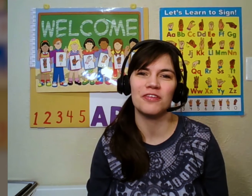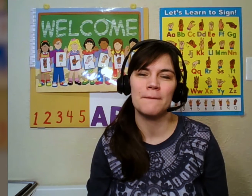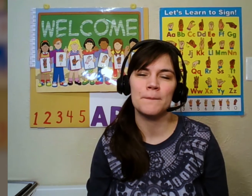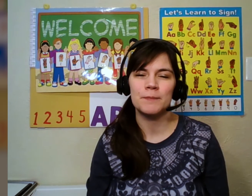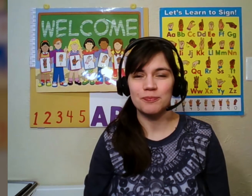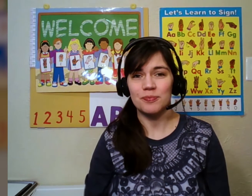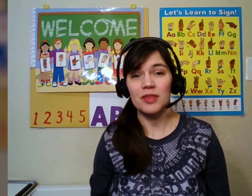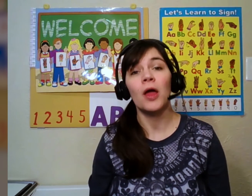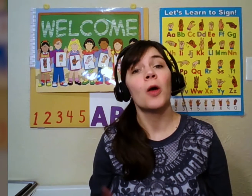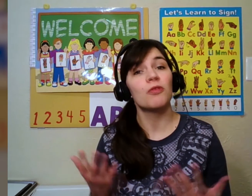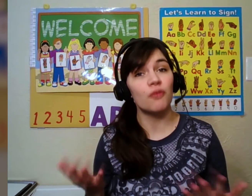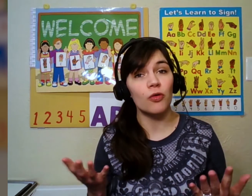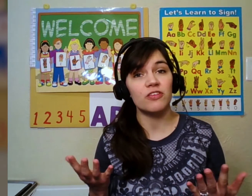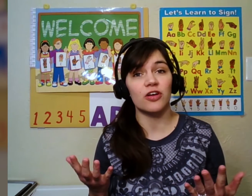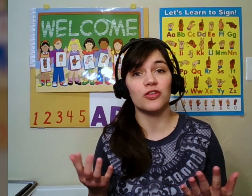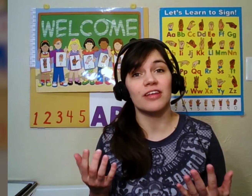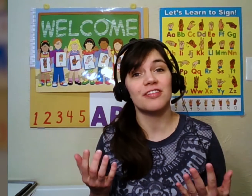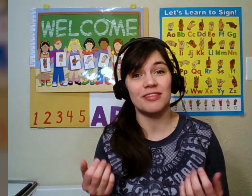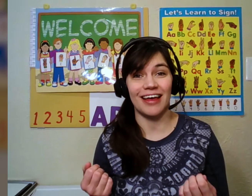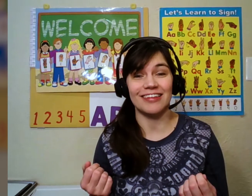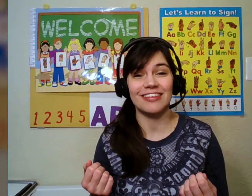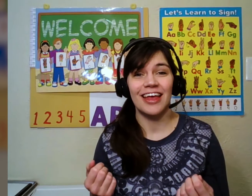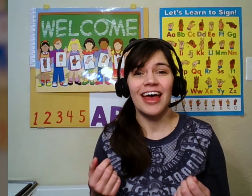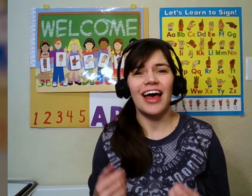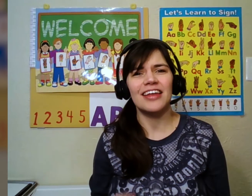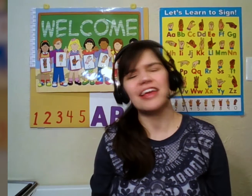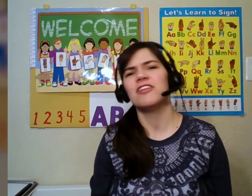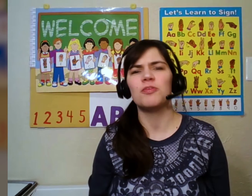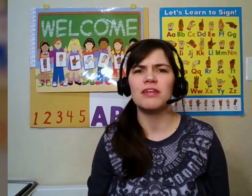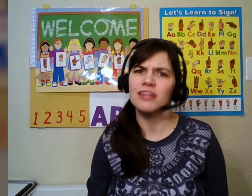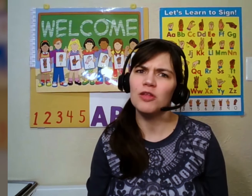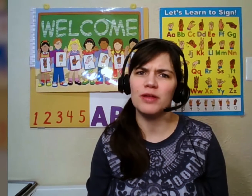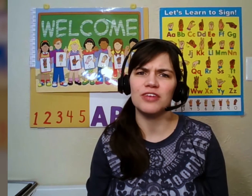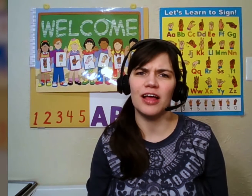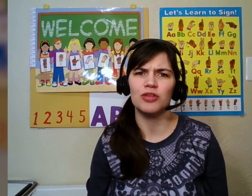course. Before we start learning some signs, I'd like to spend a little bit of